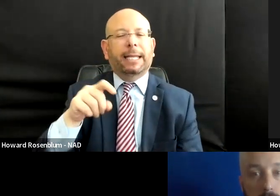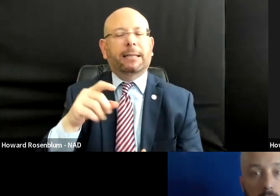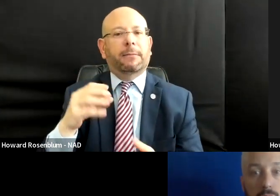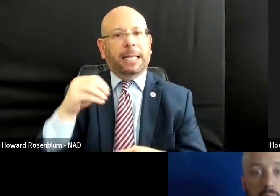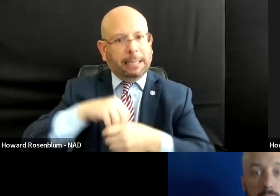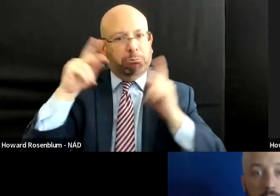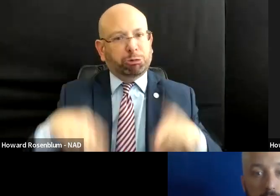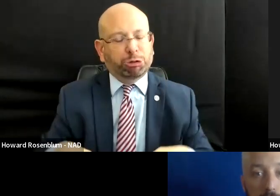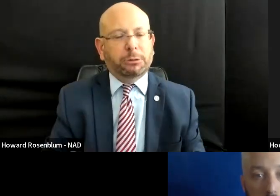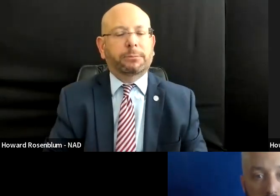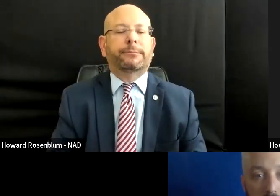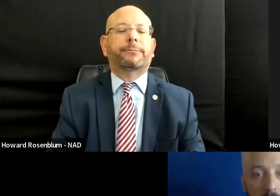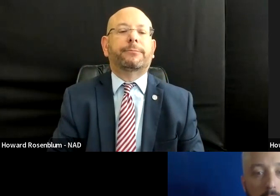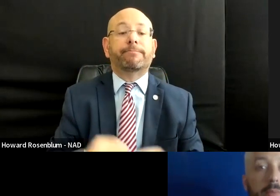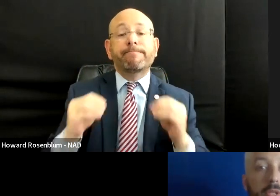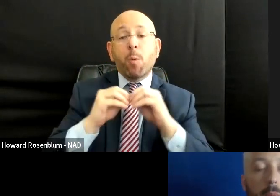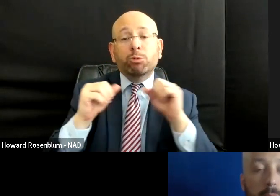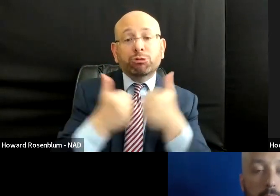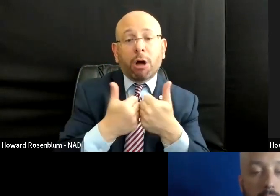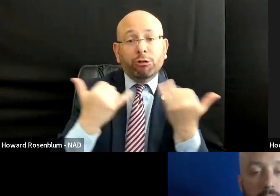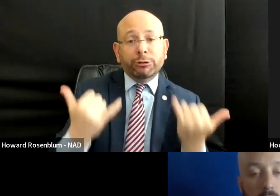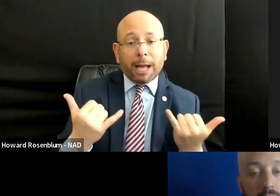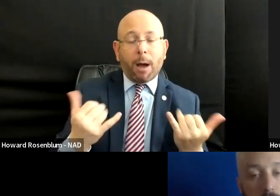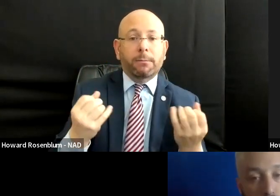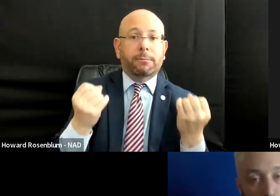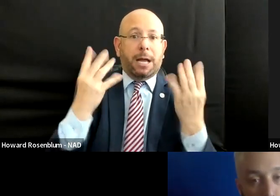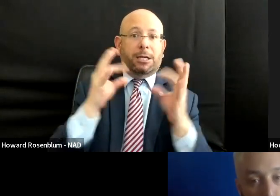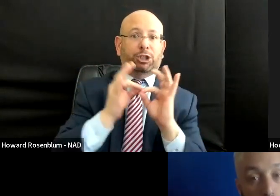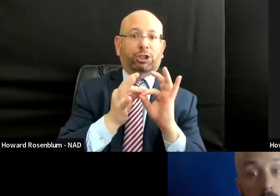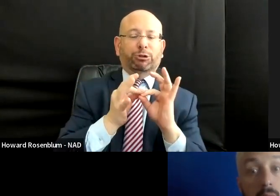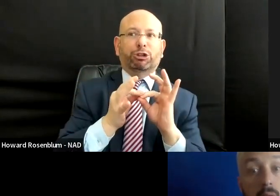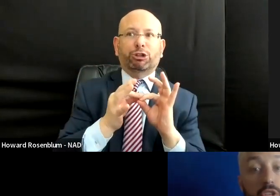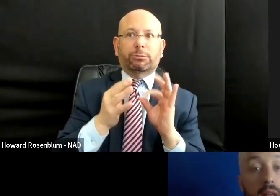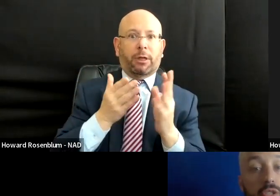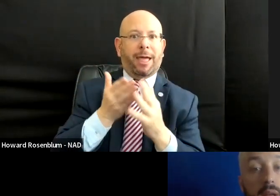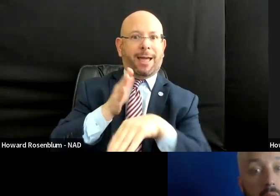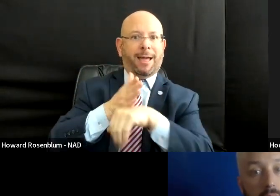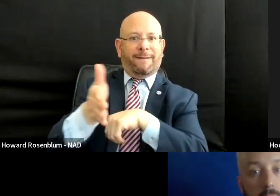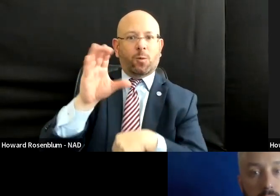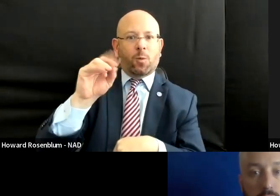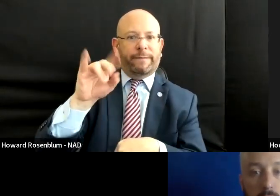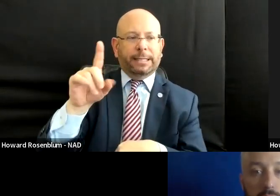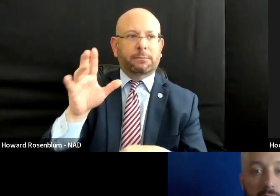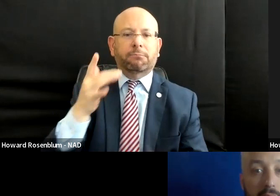to do is line down and seeing an interpreter on the screen by if I have someone in the hospital for